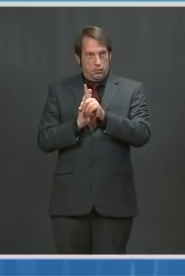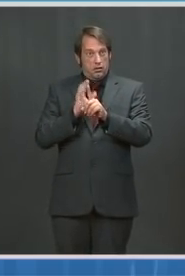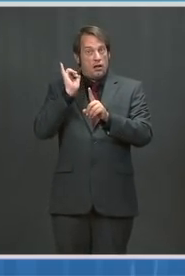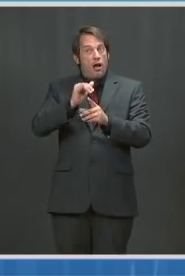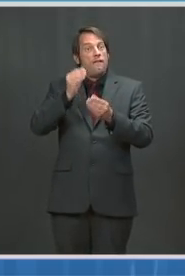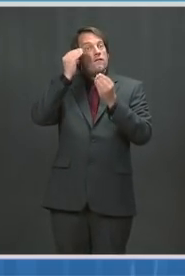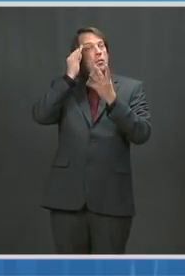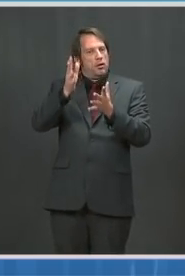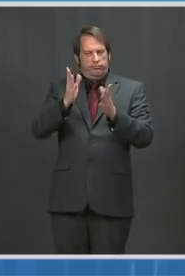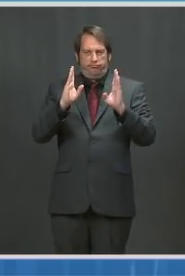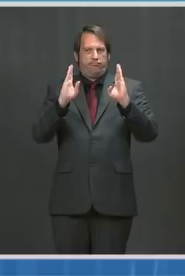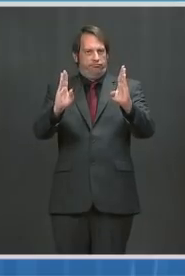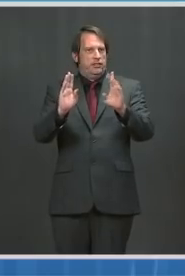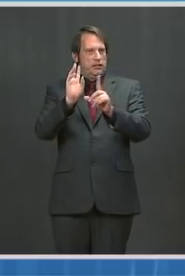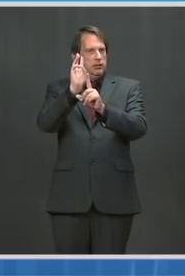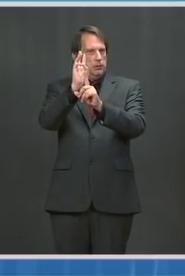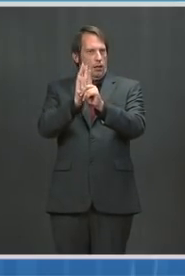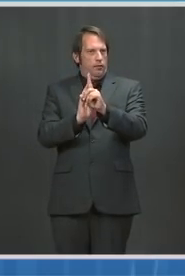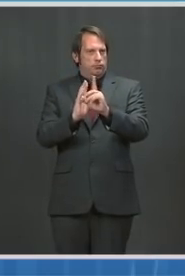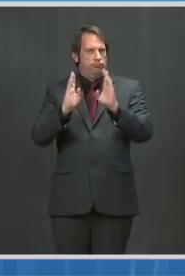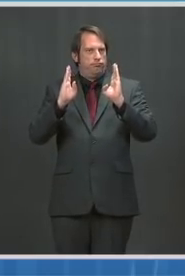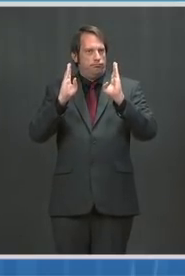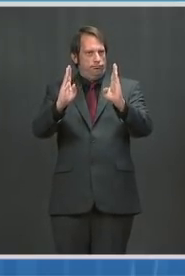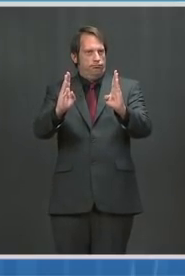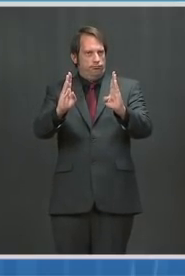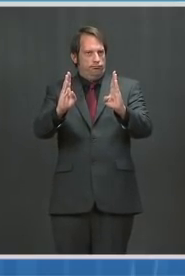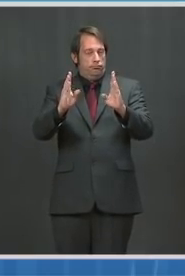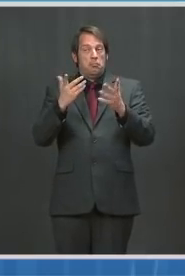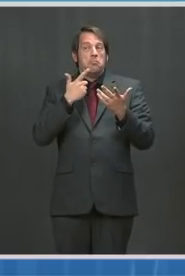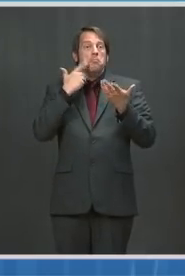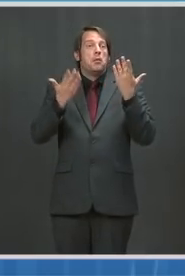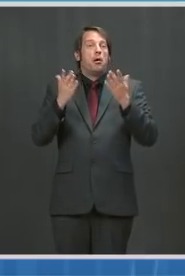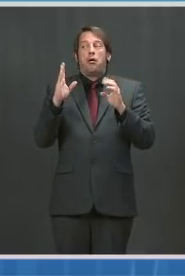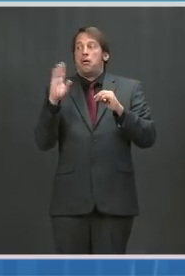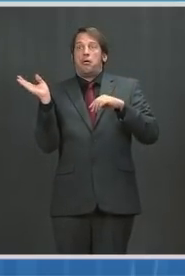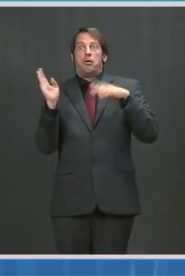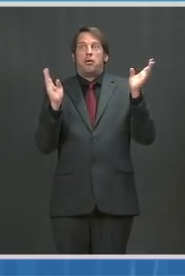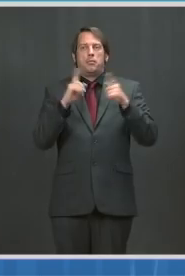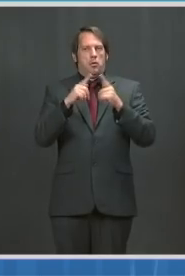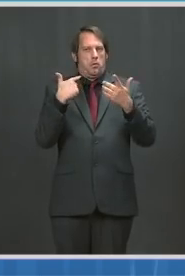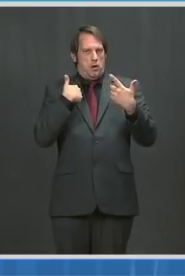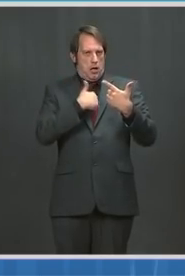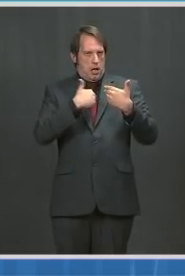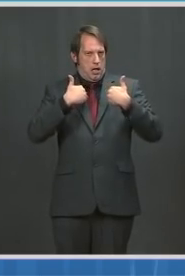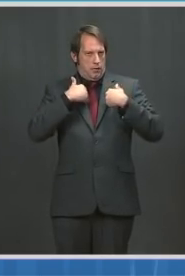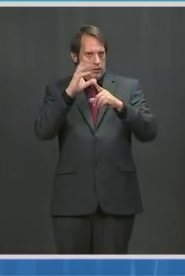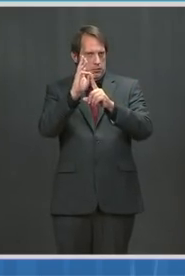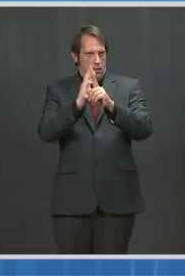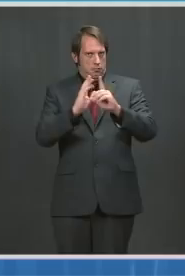so it might be much longer. Next slide. And here's an example from another study